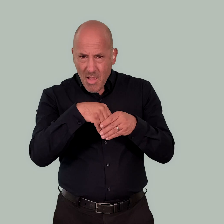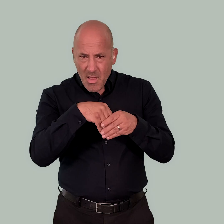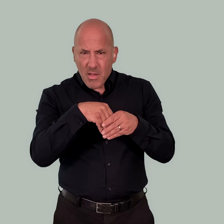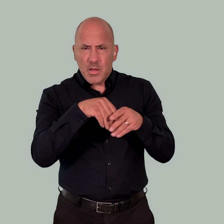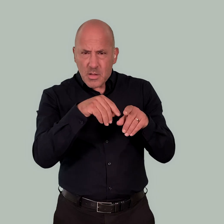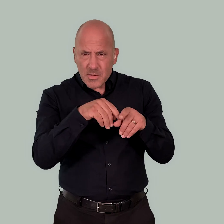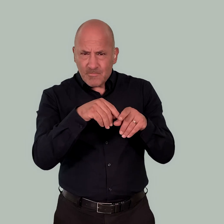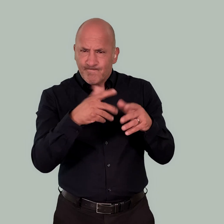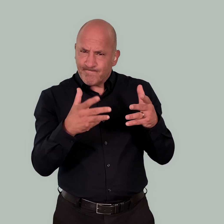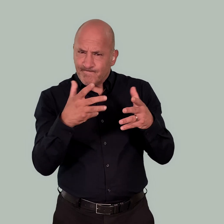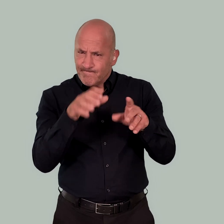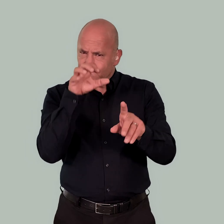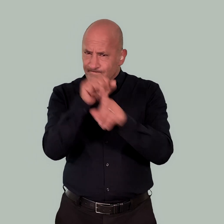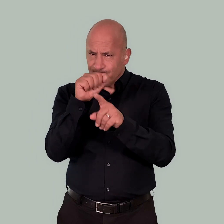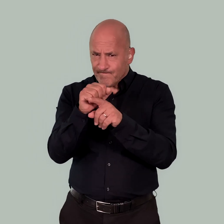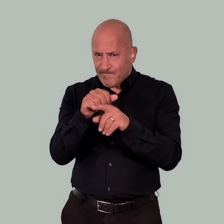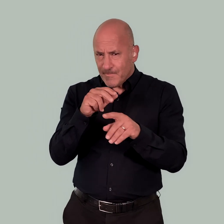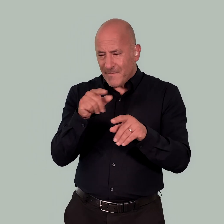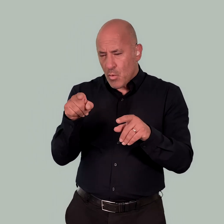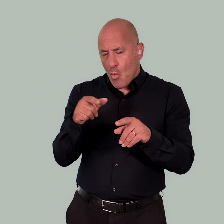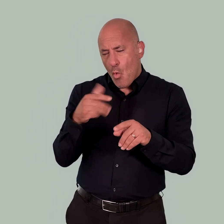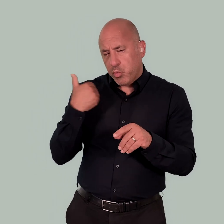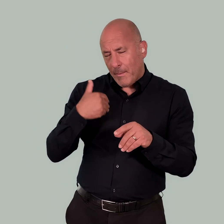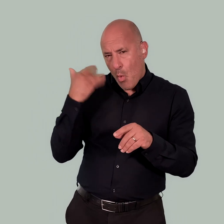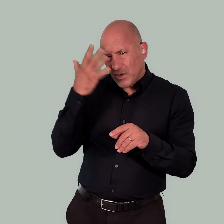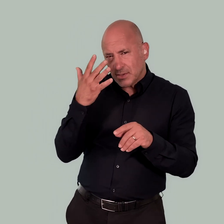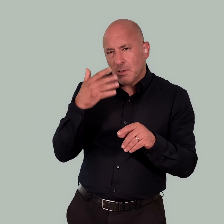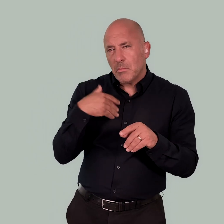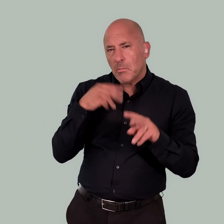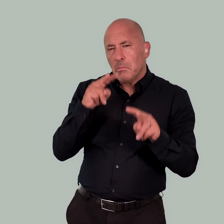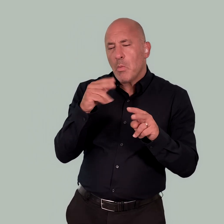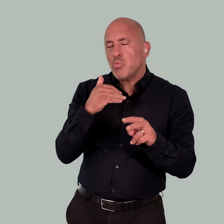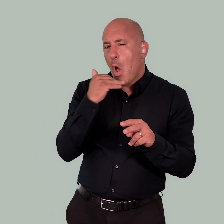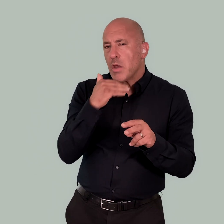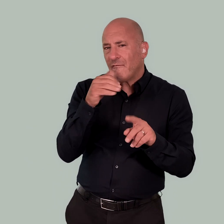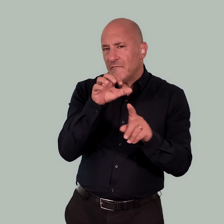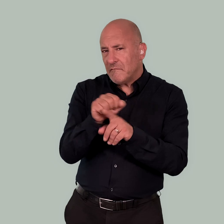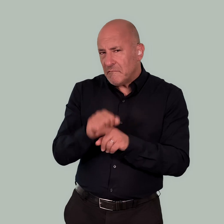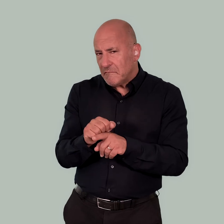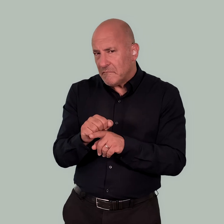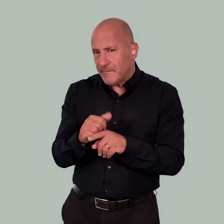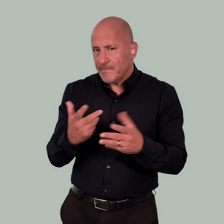leading to further under identification of autism in women.”